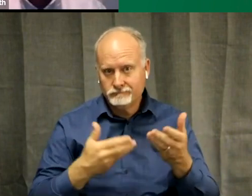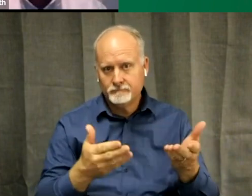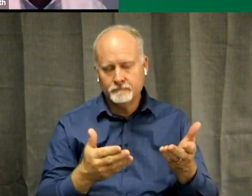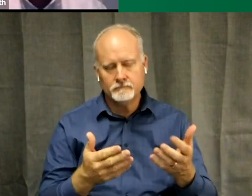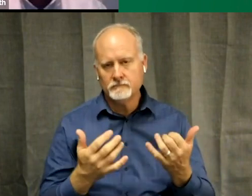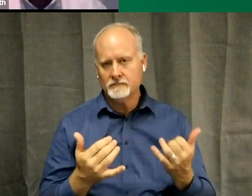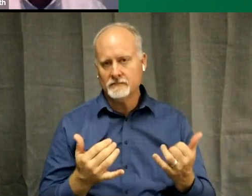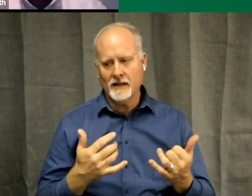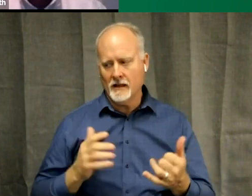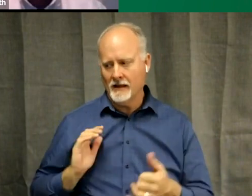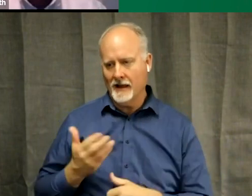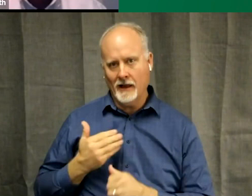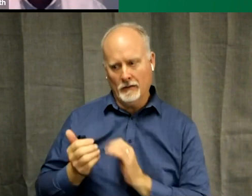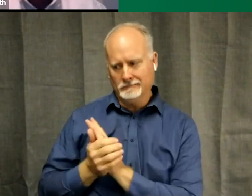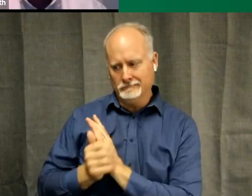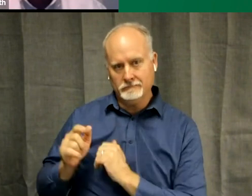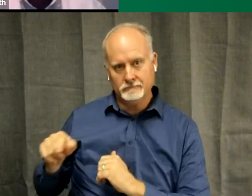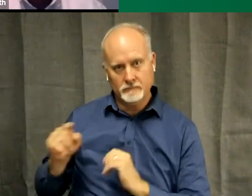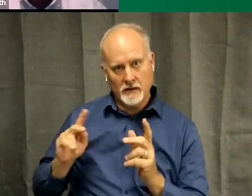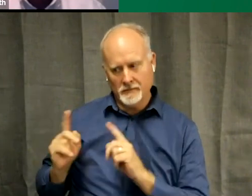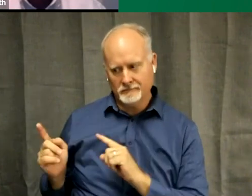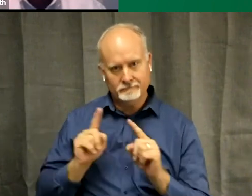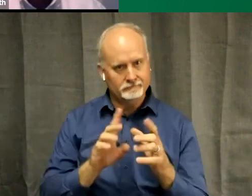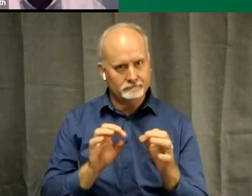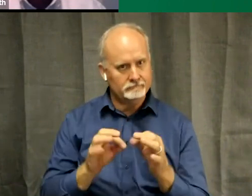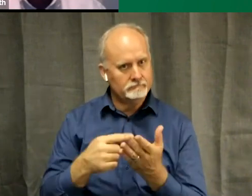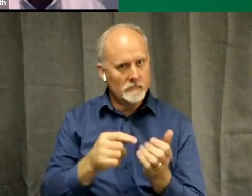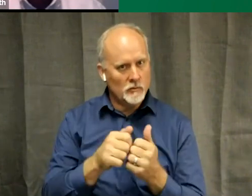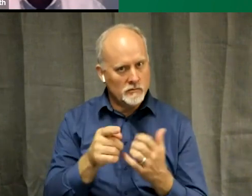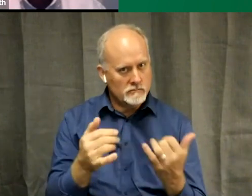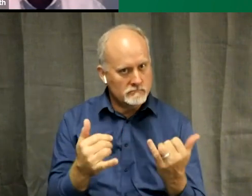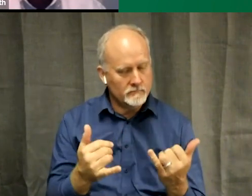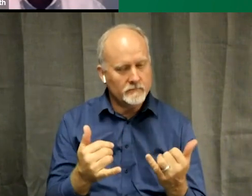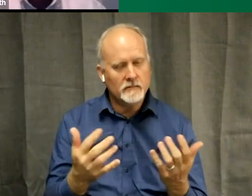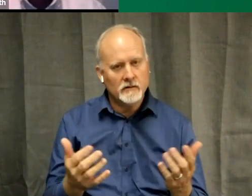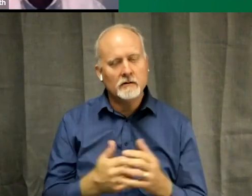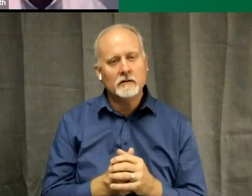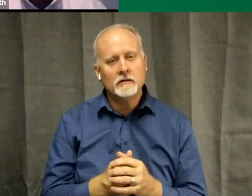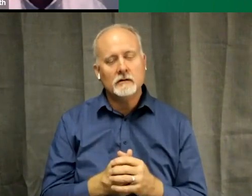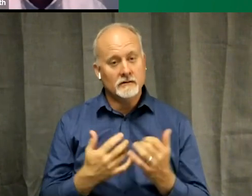of our experts our medical experts to talk to you today so without further ado i will go ahead